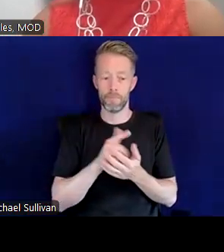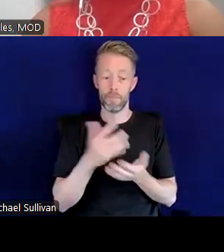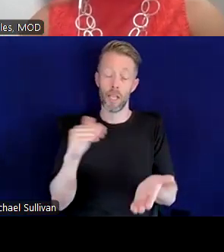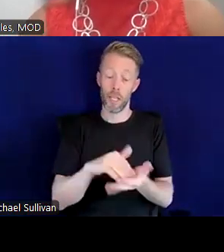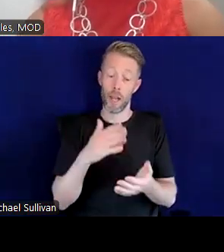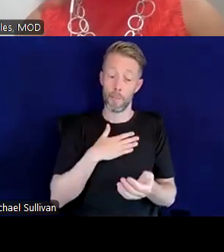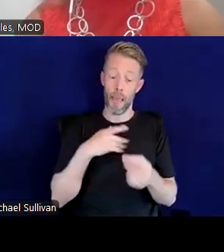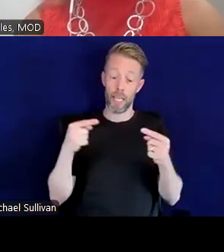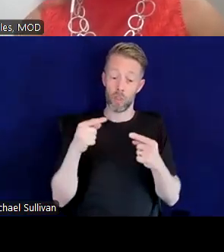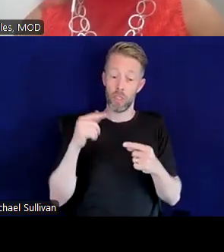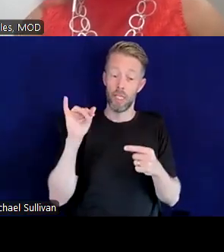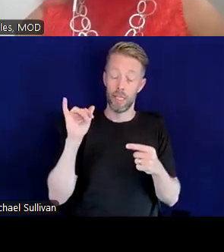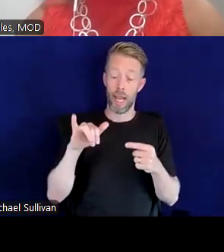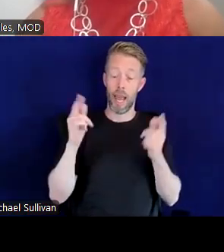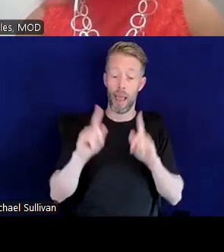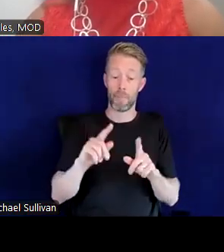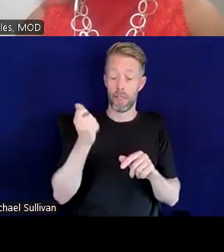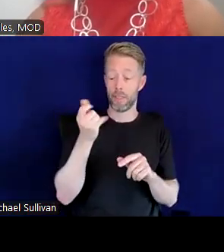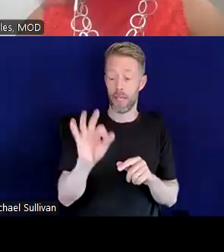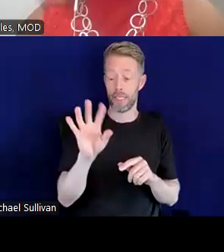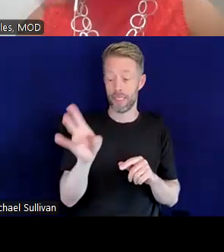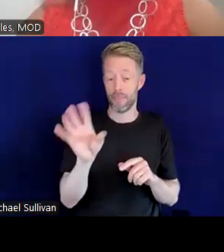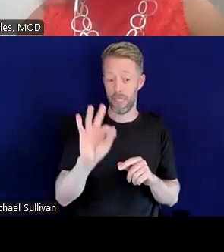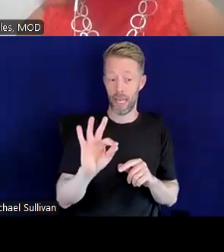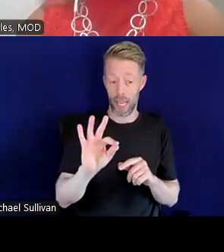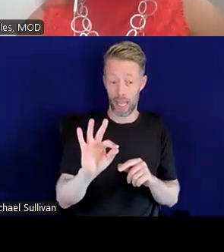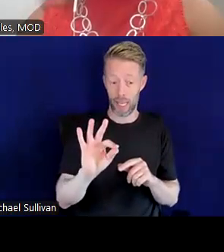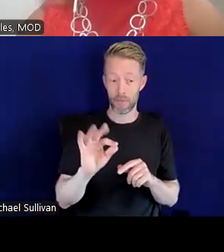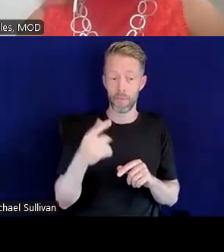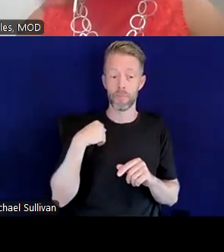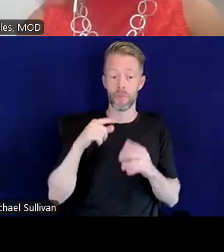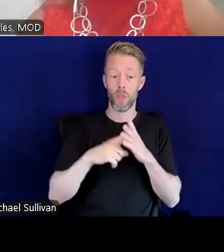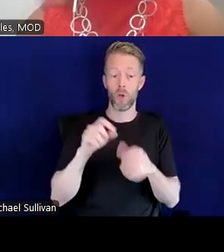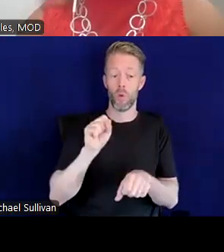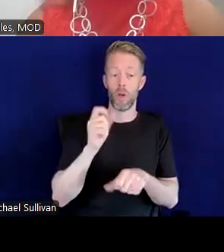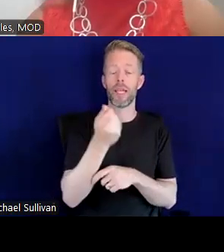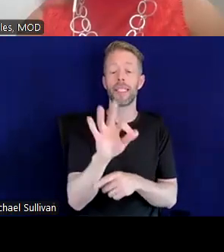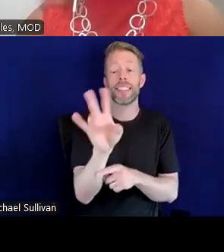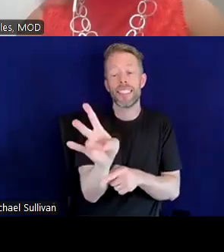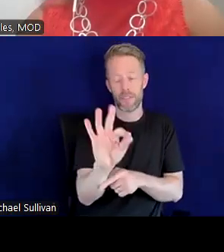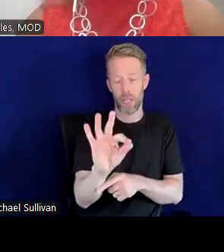You know, again, my spinal cord injury was in '79. I started working in higher ed and